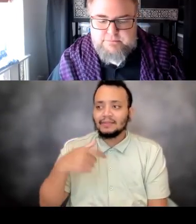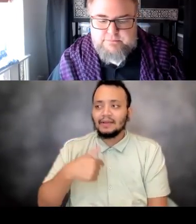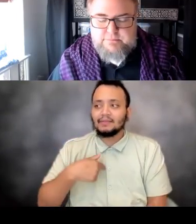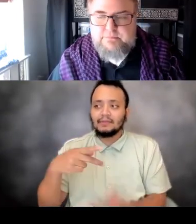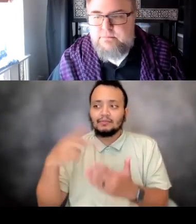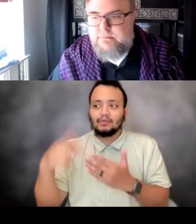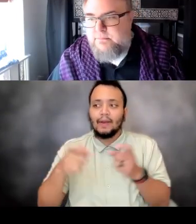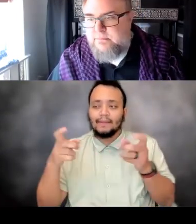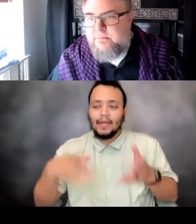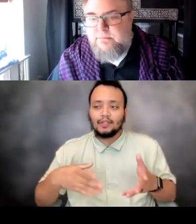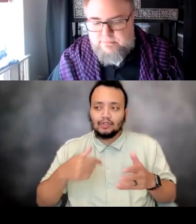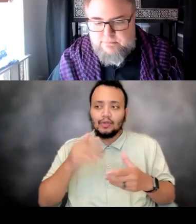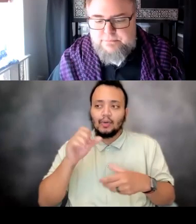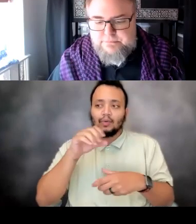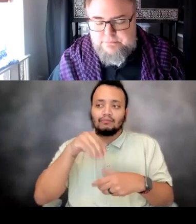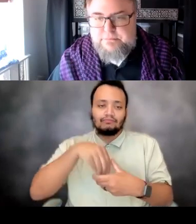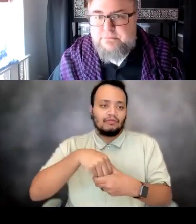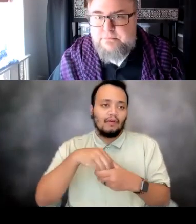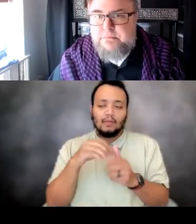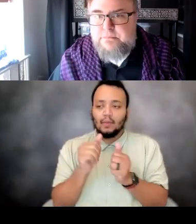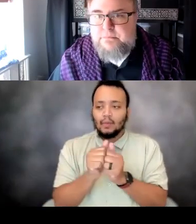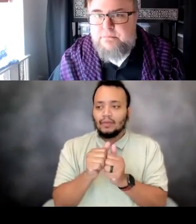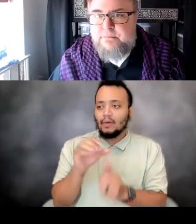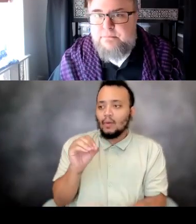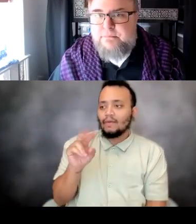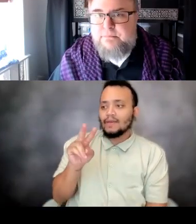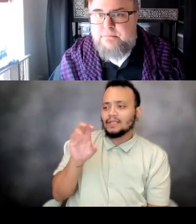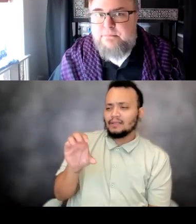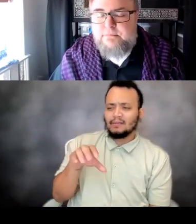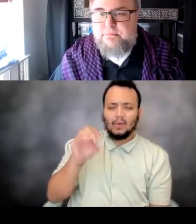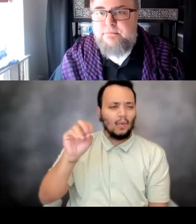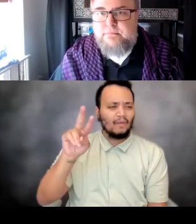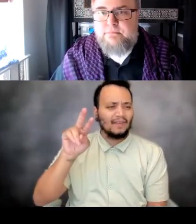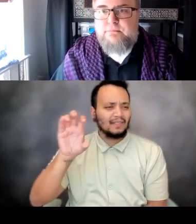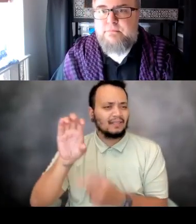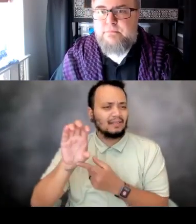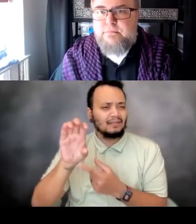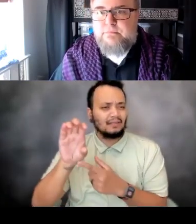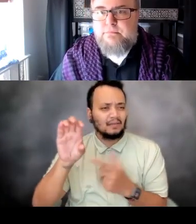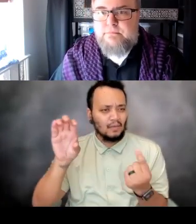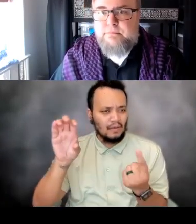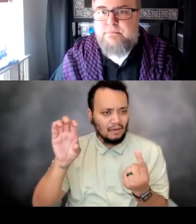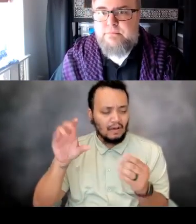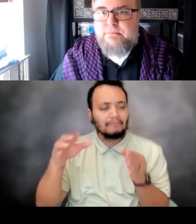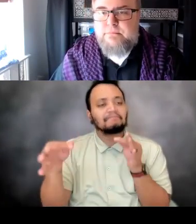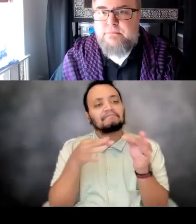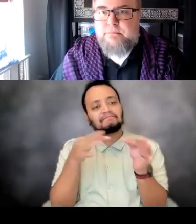I just wanna take a second if you don't know what the Office for Victims of Crime are, just to tell you a little bit about us.